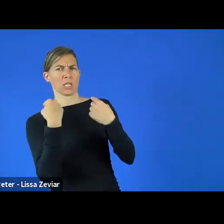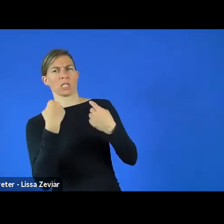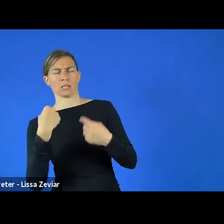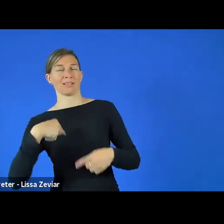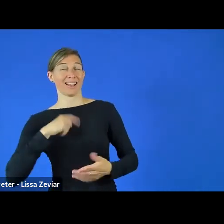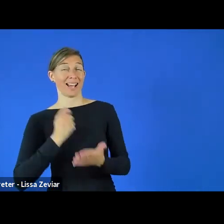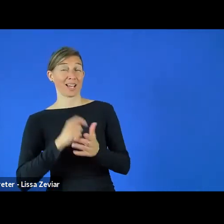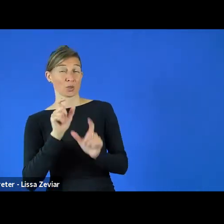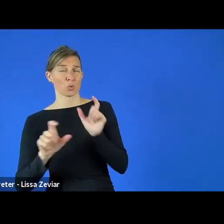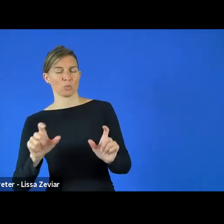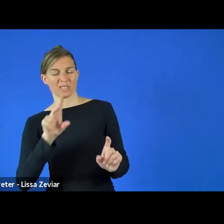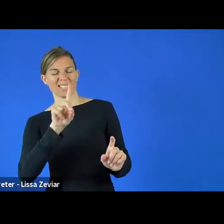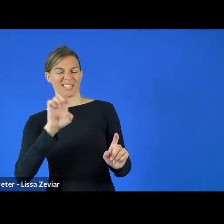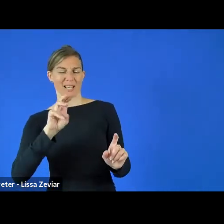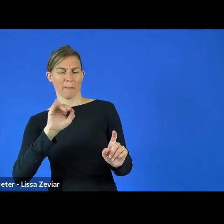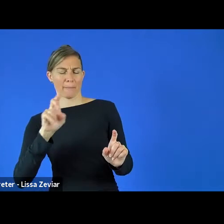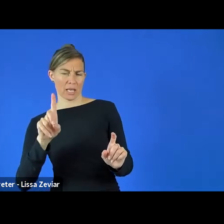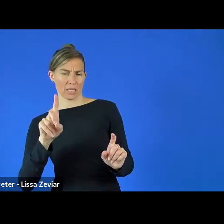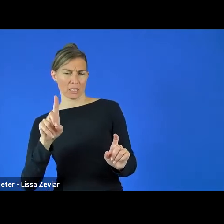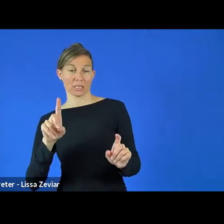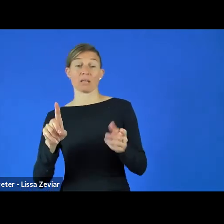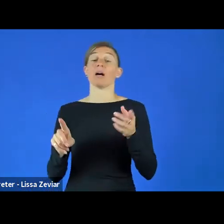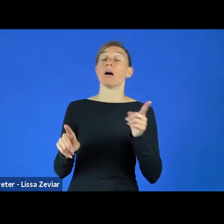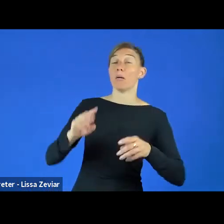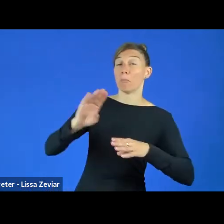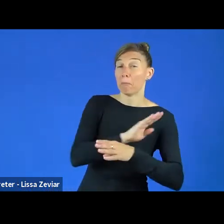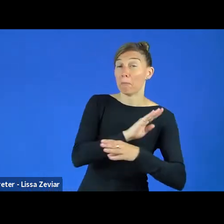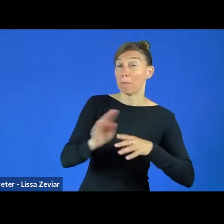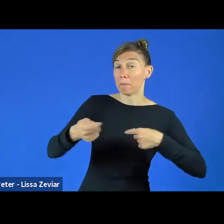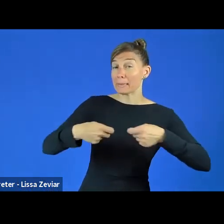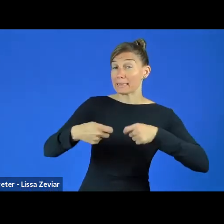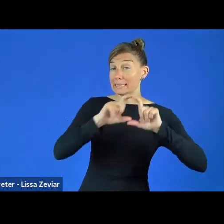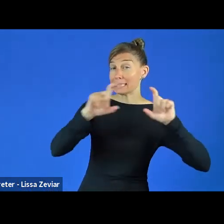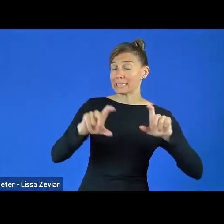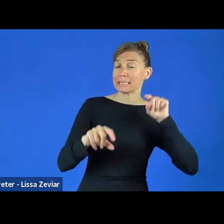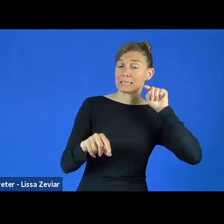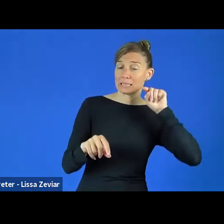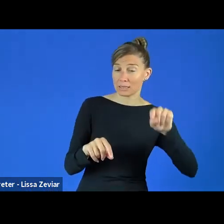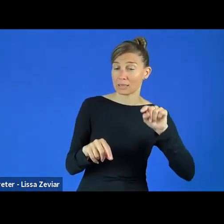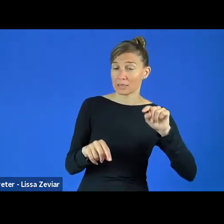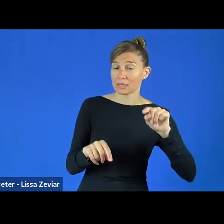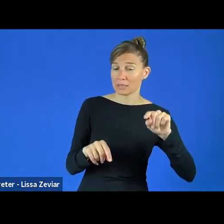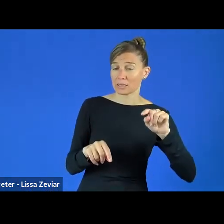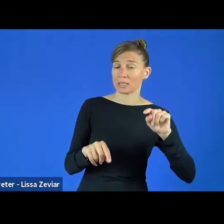And together we are the actors of the market. And we have to be the actor of the standardisation process.